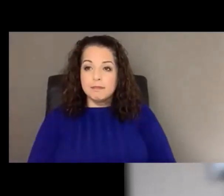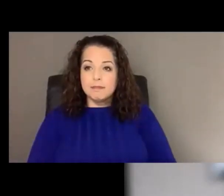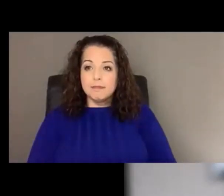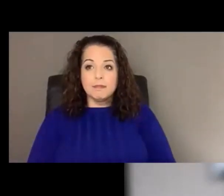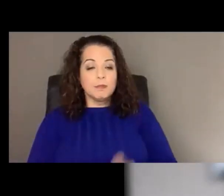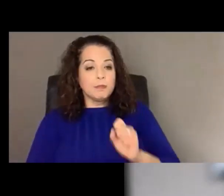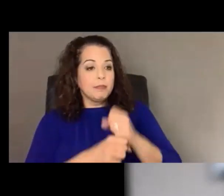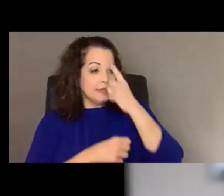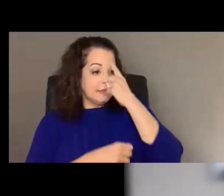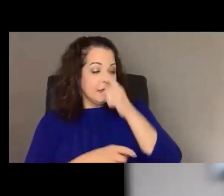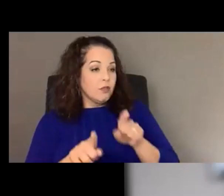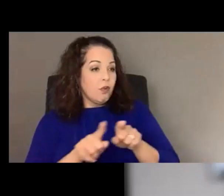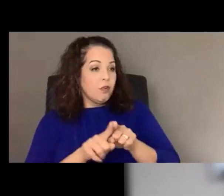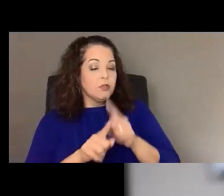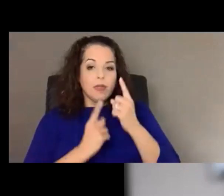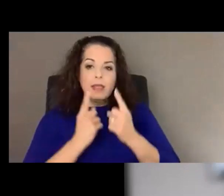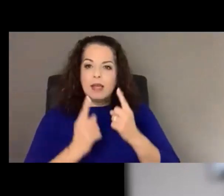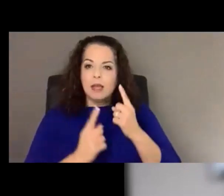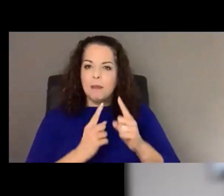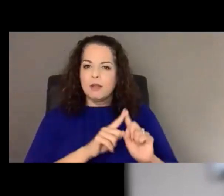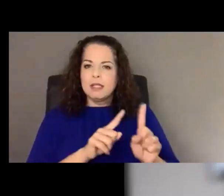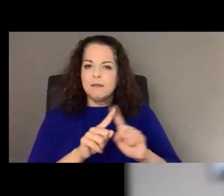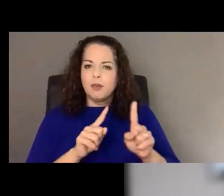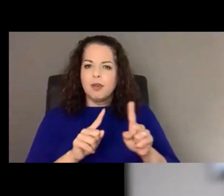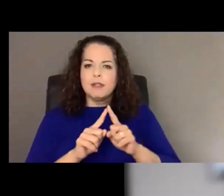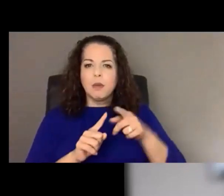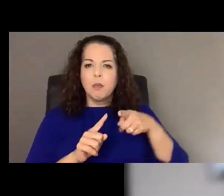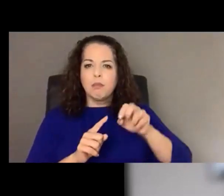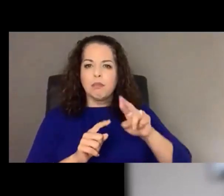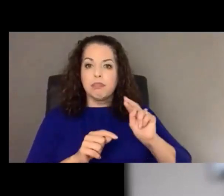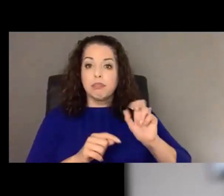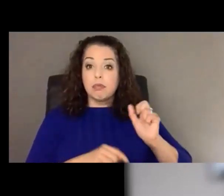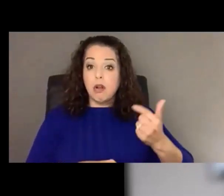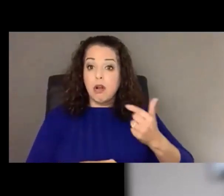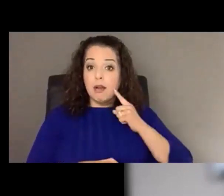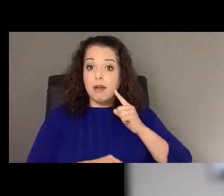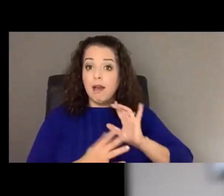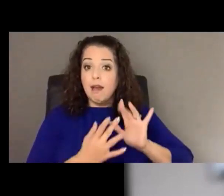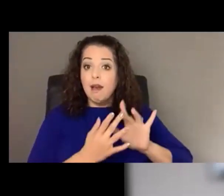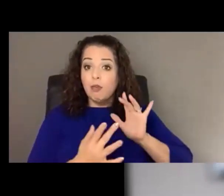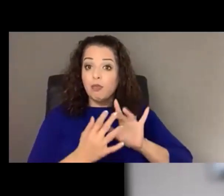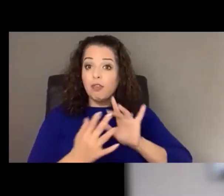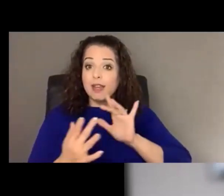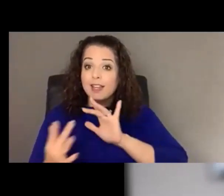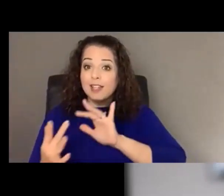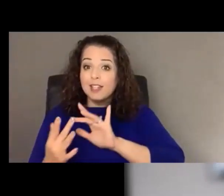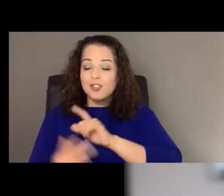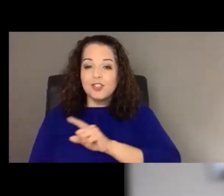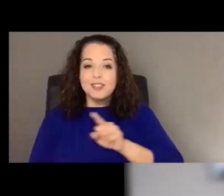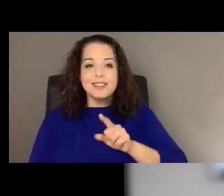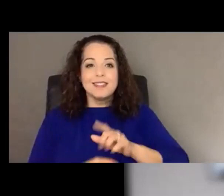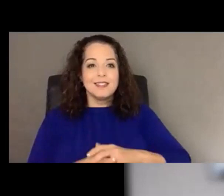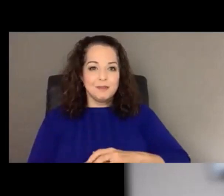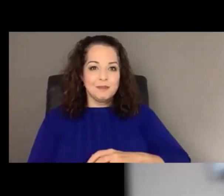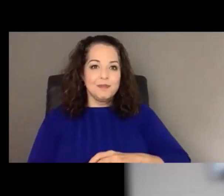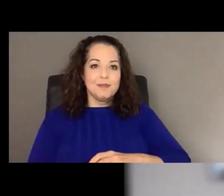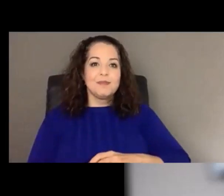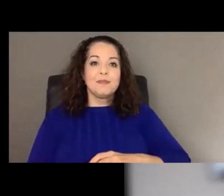And just thinking about multi-pronged outreach. As notes, "There's a funny African